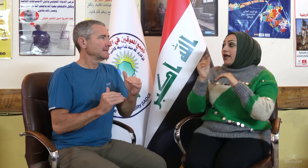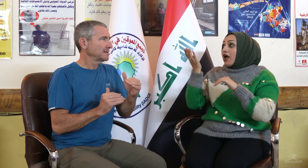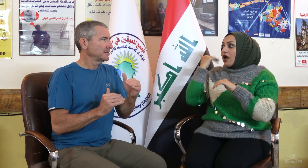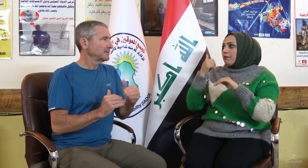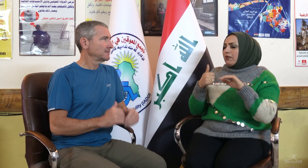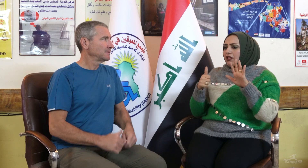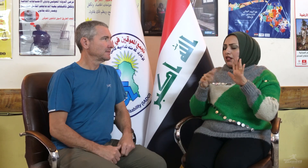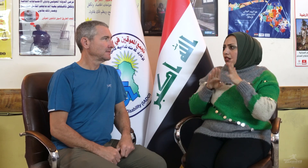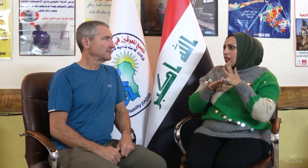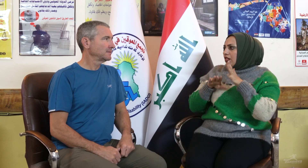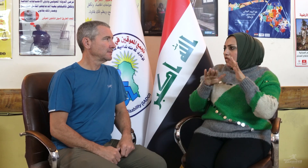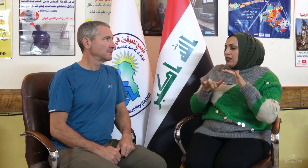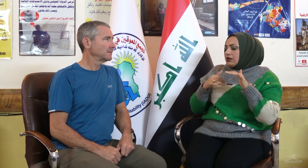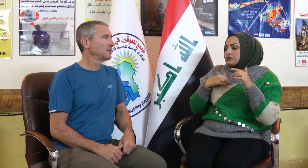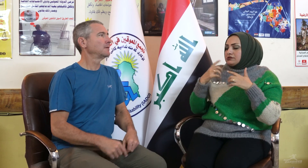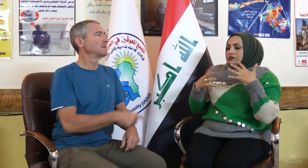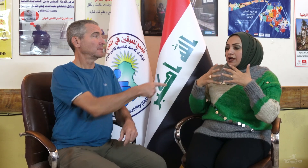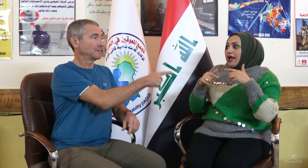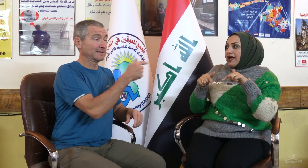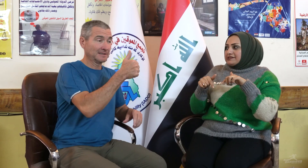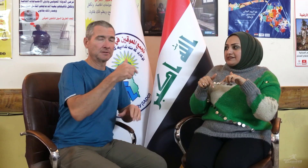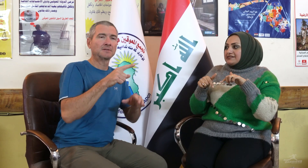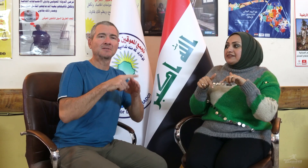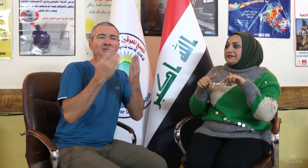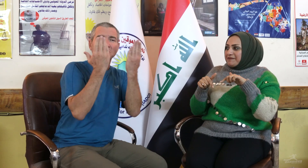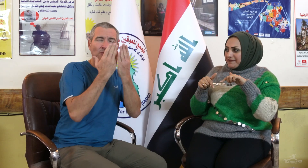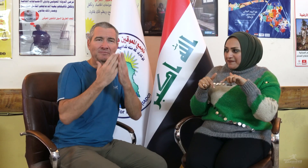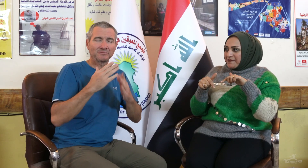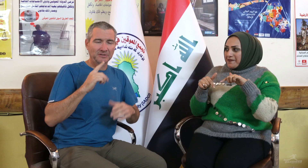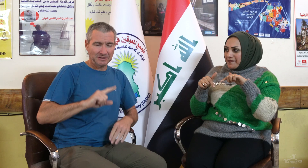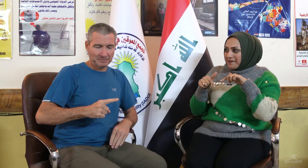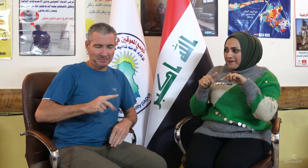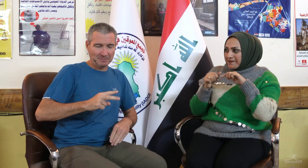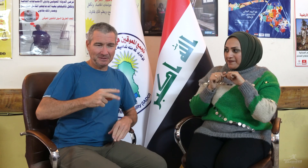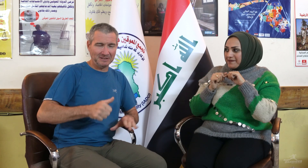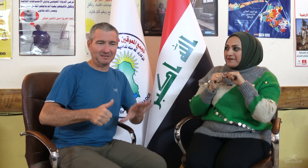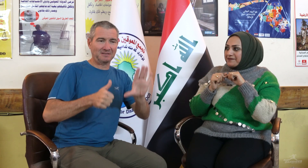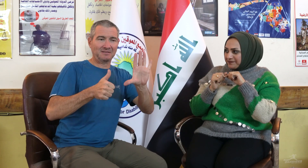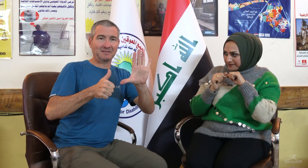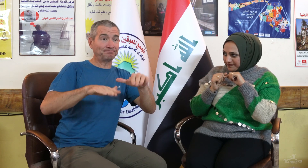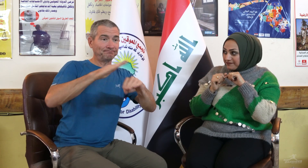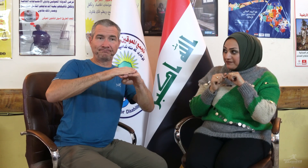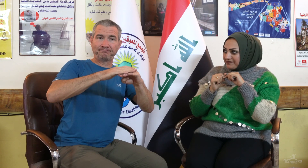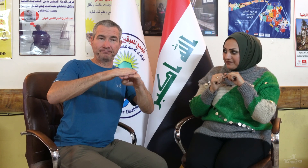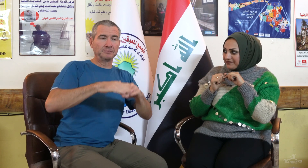Previously, it was a matter of 6th grade… So schools go up to 6th grade for Deaf students,